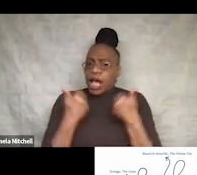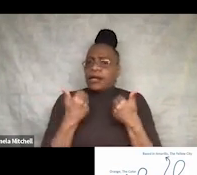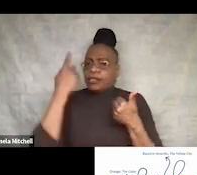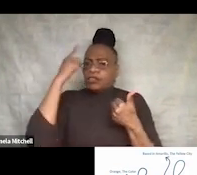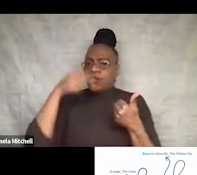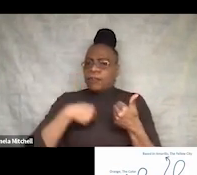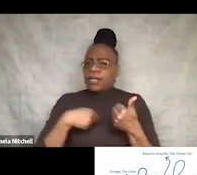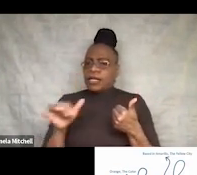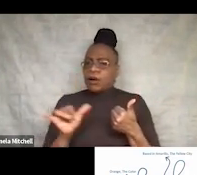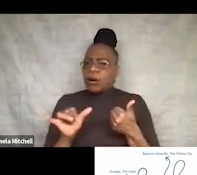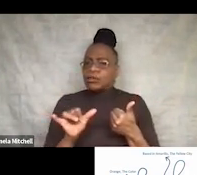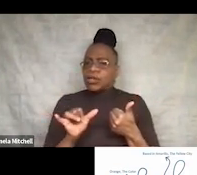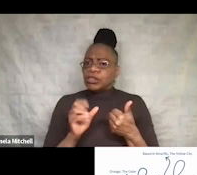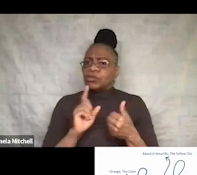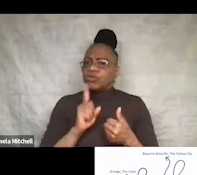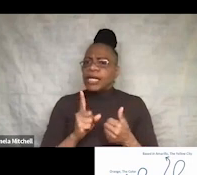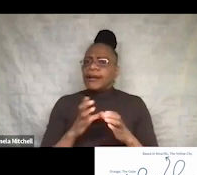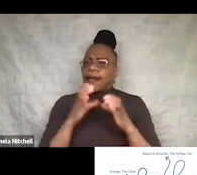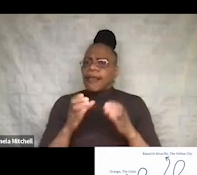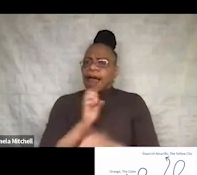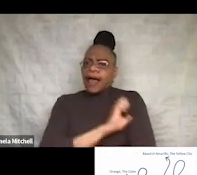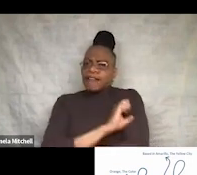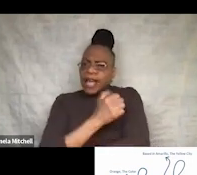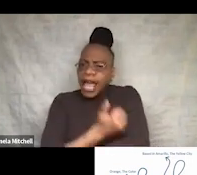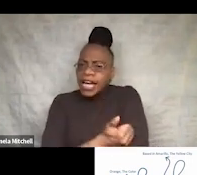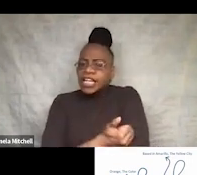it takes a lot of energy for me personally to engage